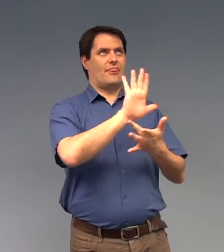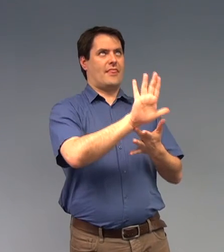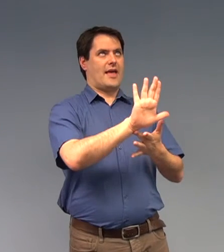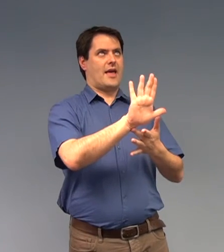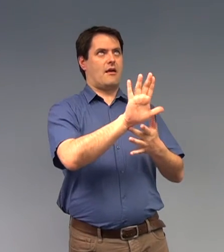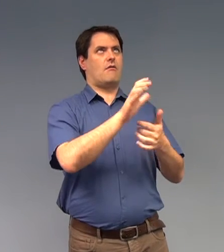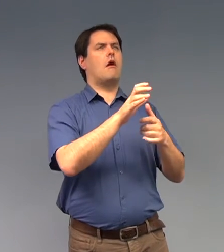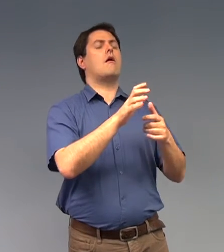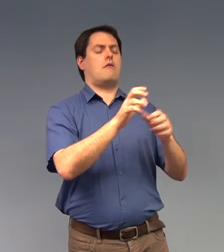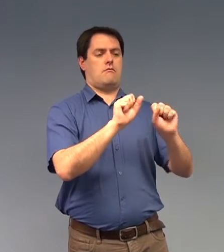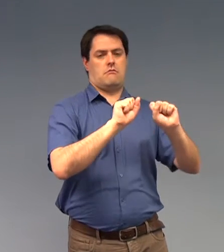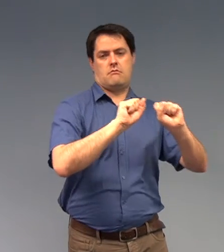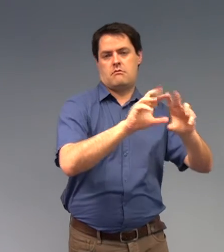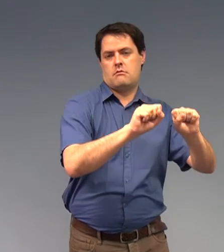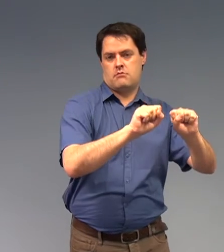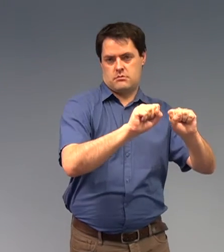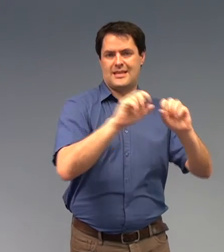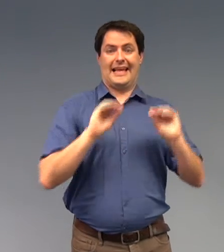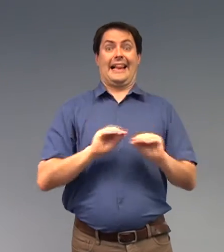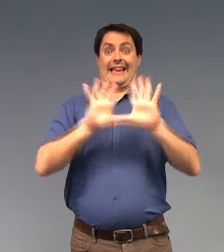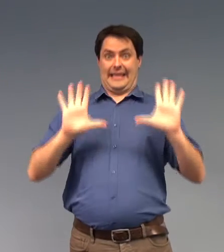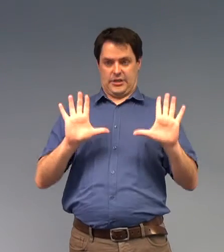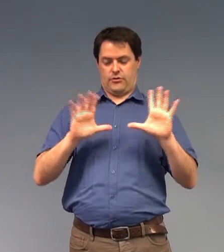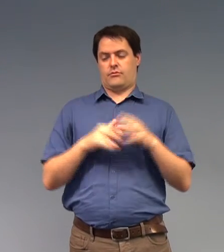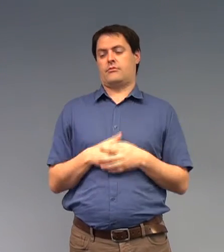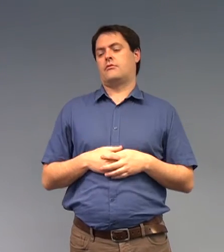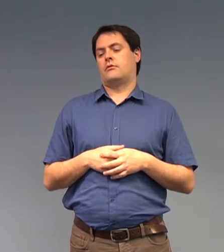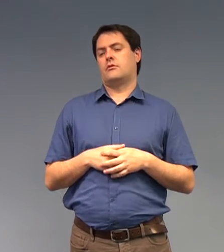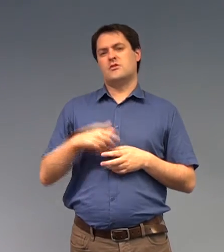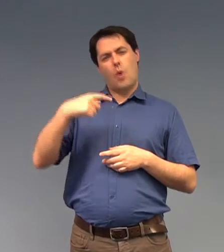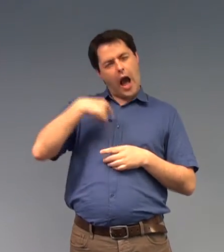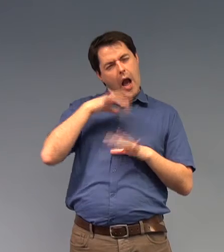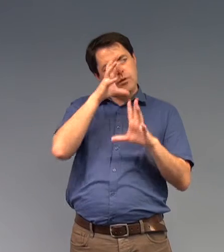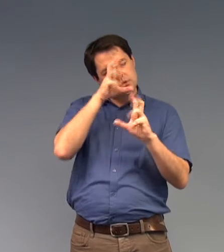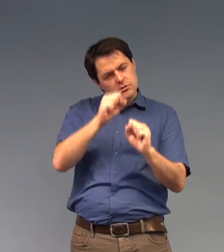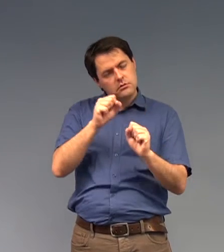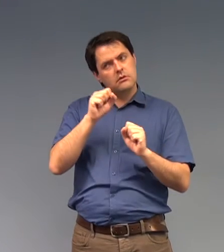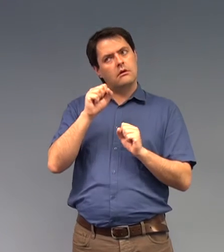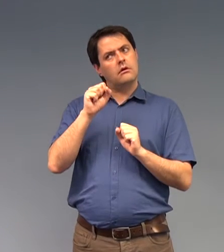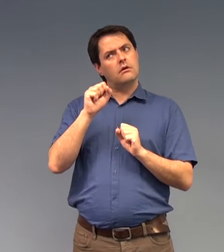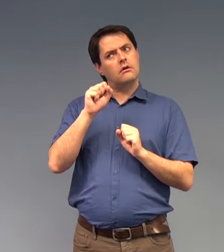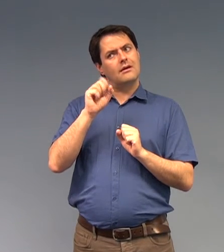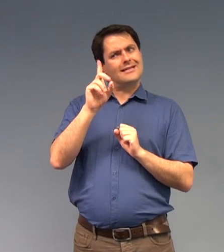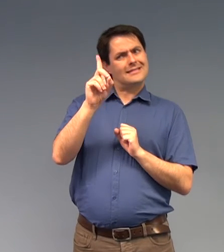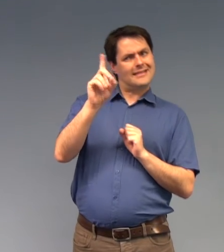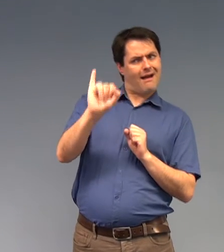so that I can meet the needs of the audience and it's clear for them,